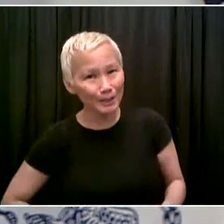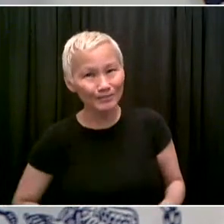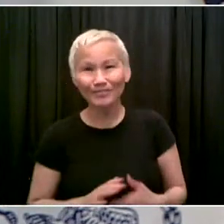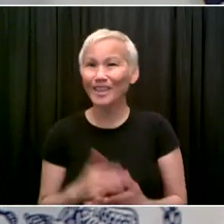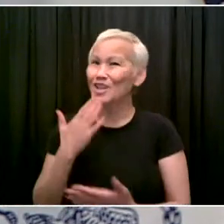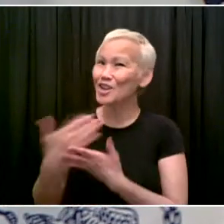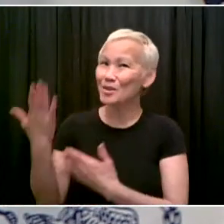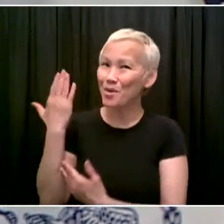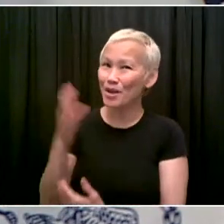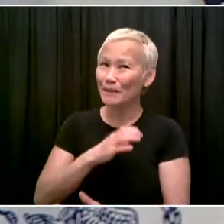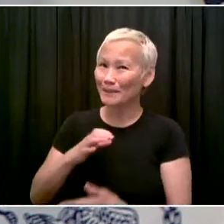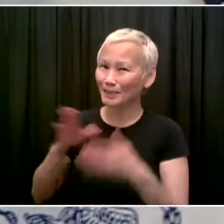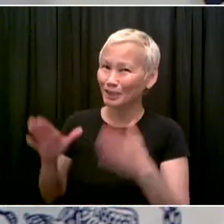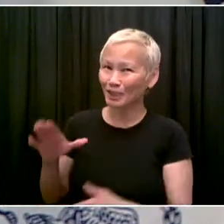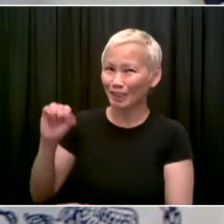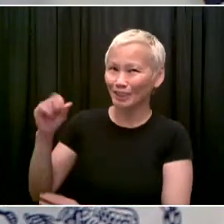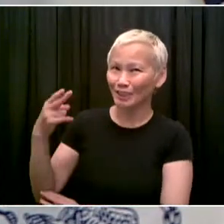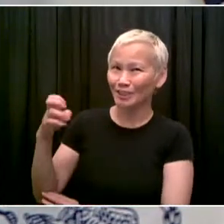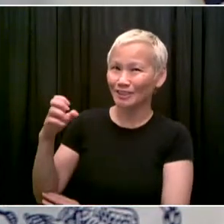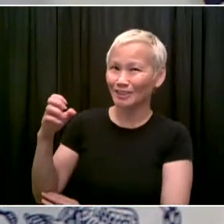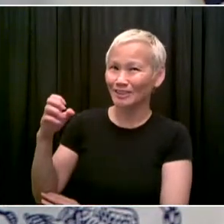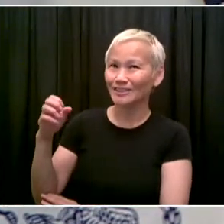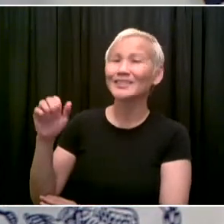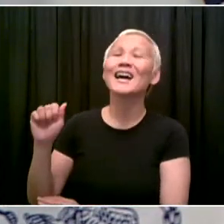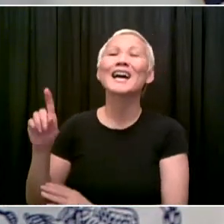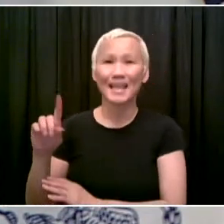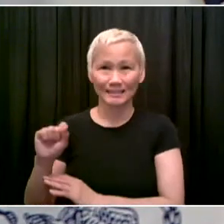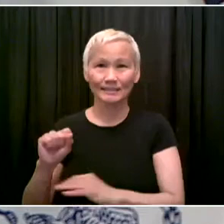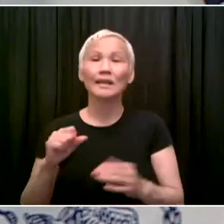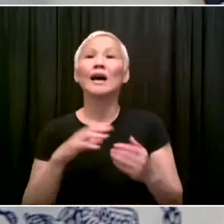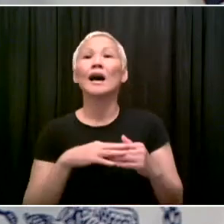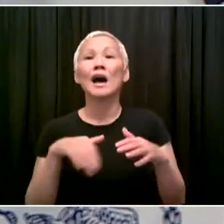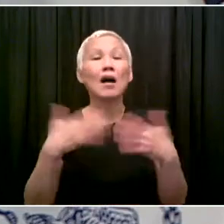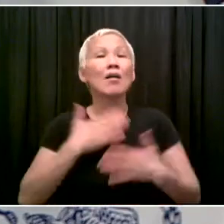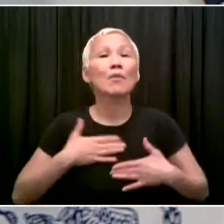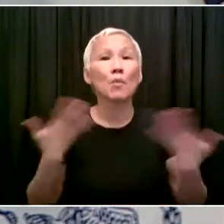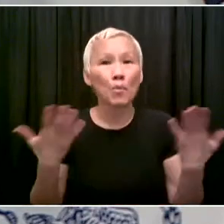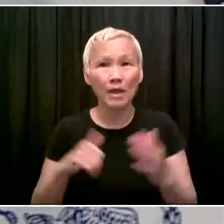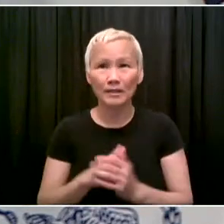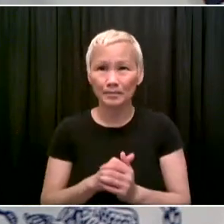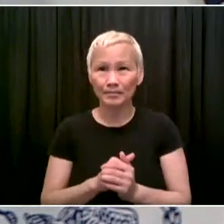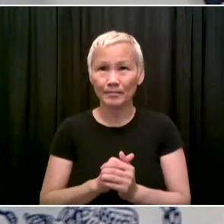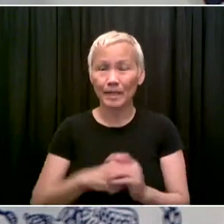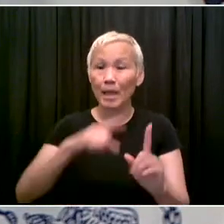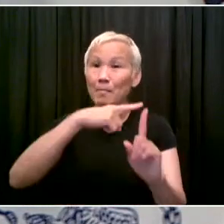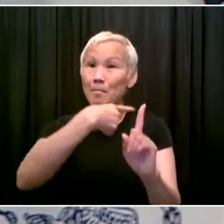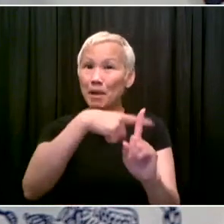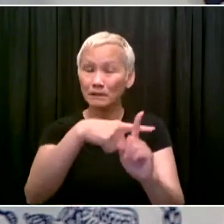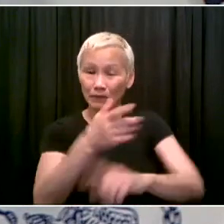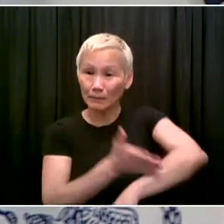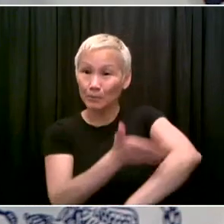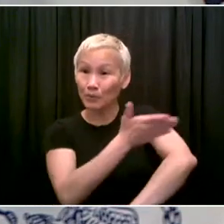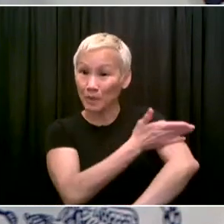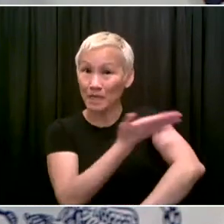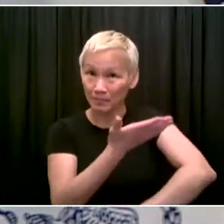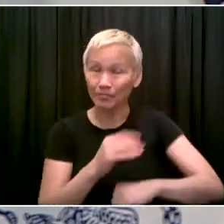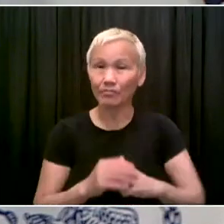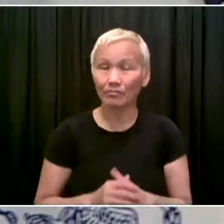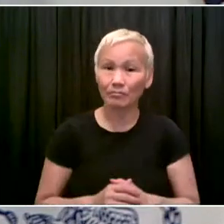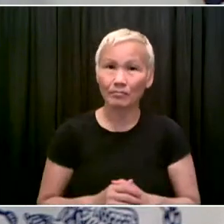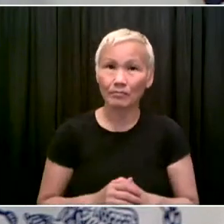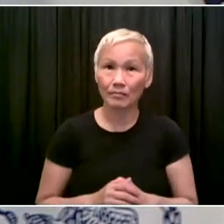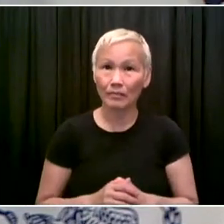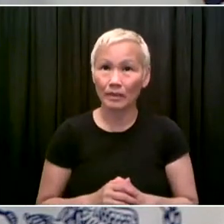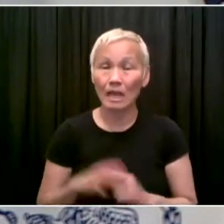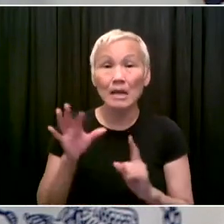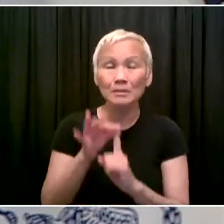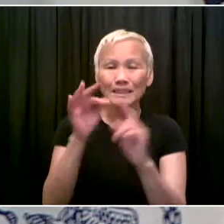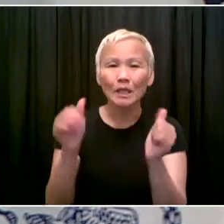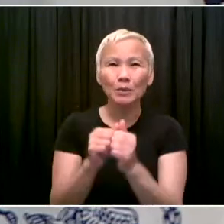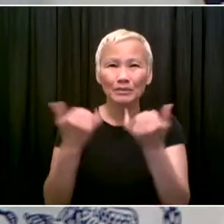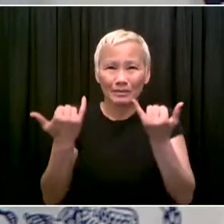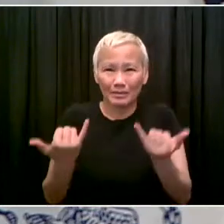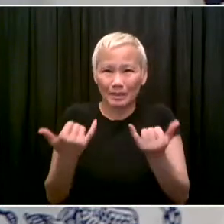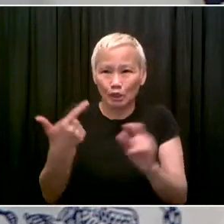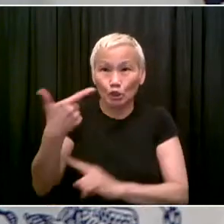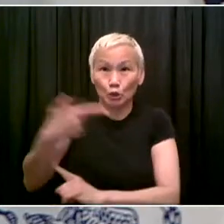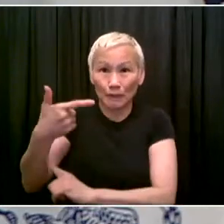COUCINLMMEBER